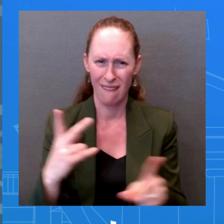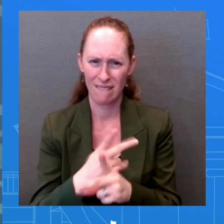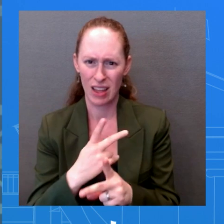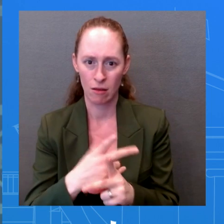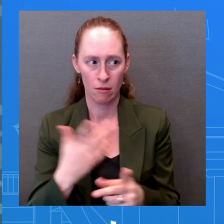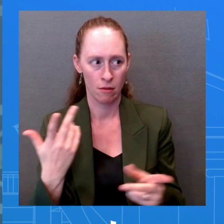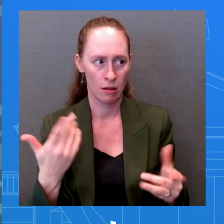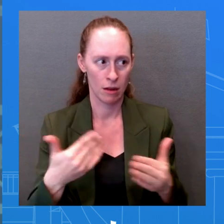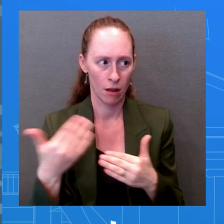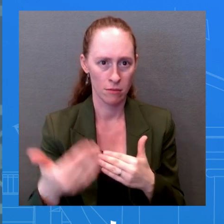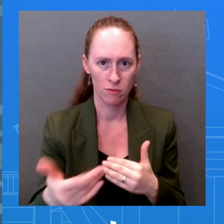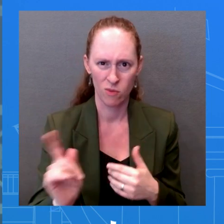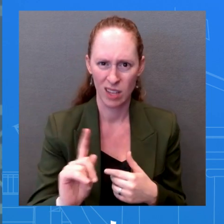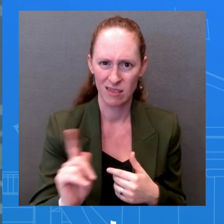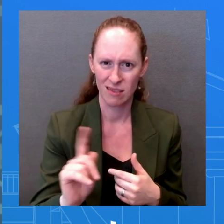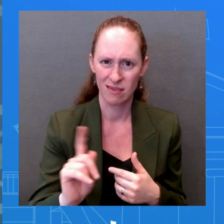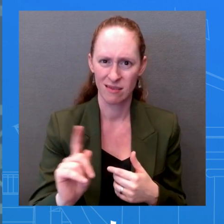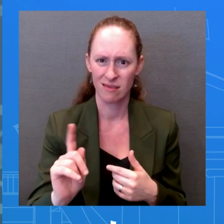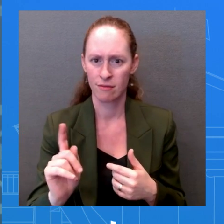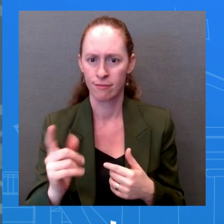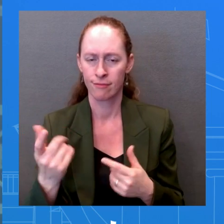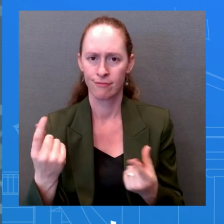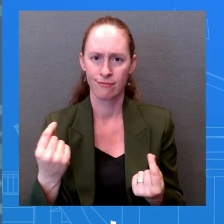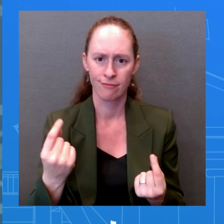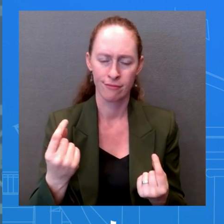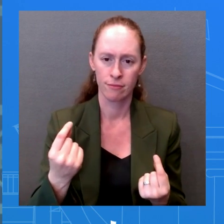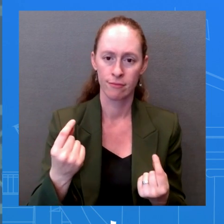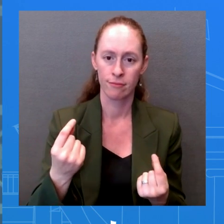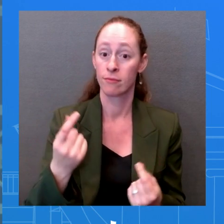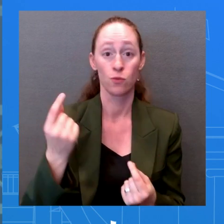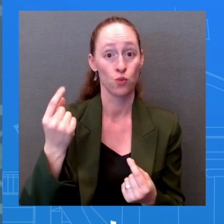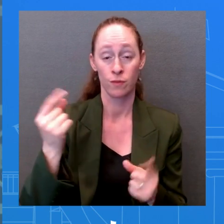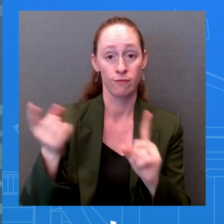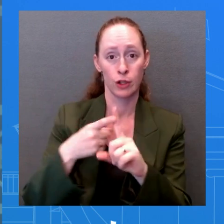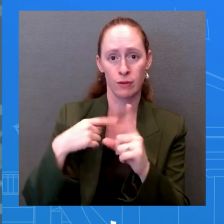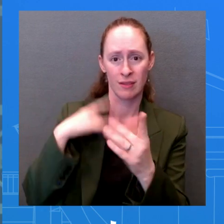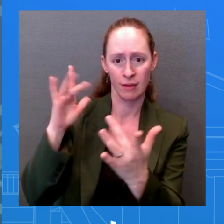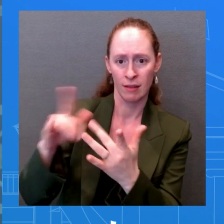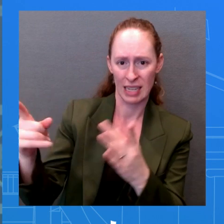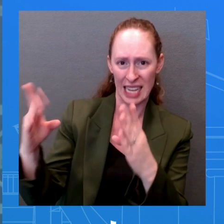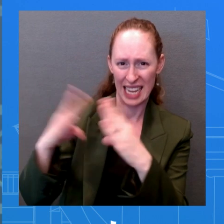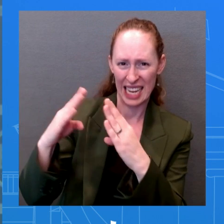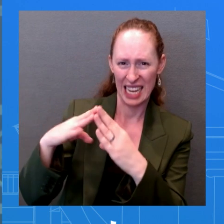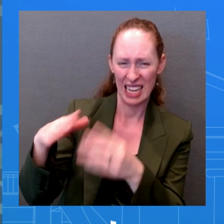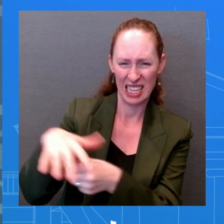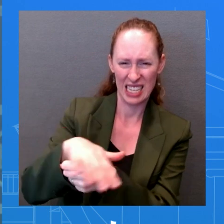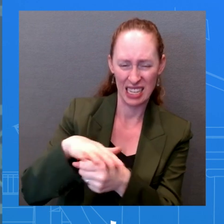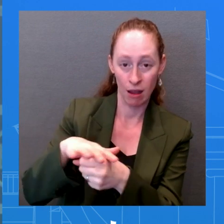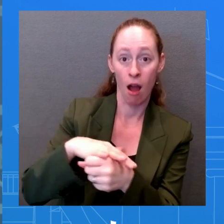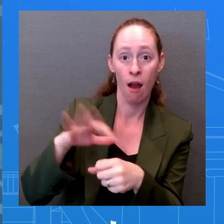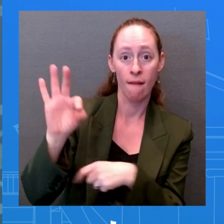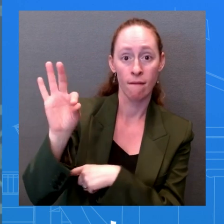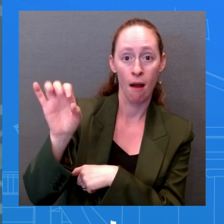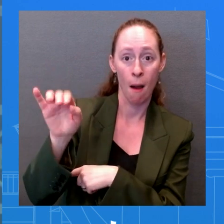and FEMA Regional Administrators have been meeting with city officials on site to coordinate available federal support